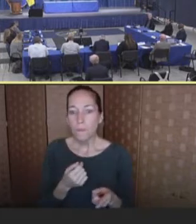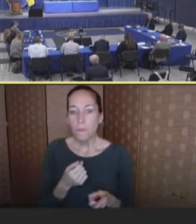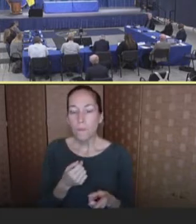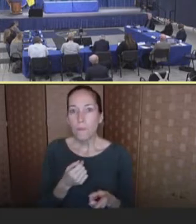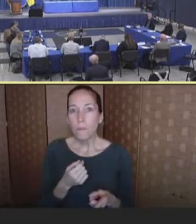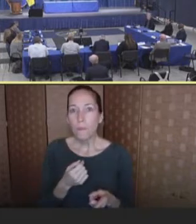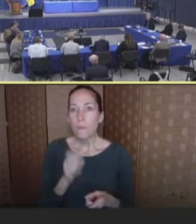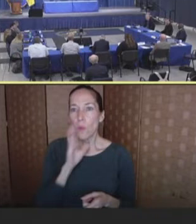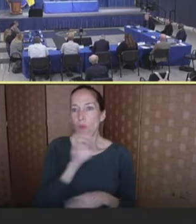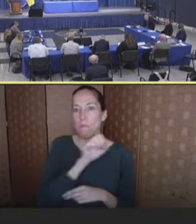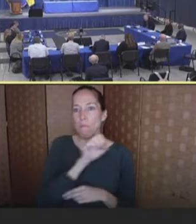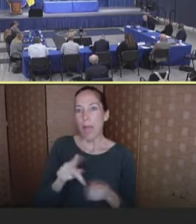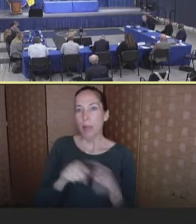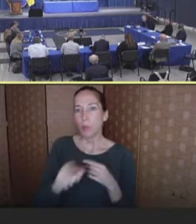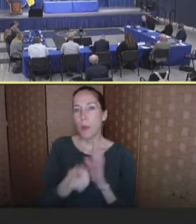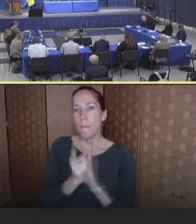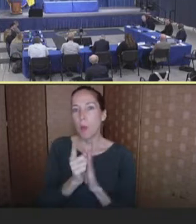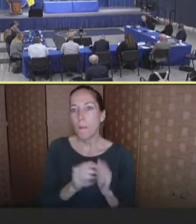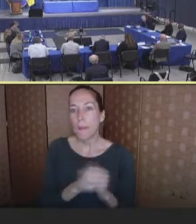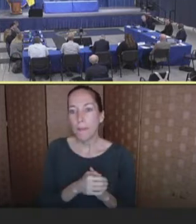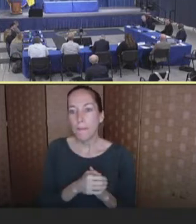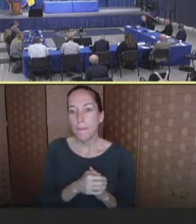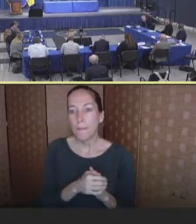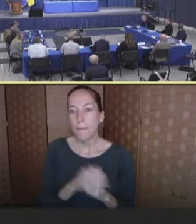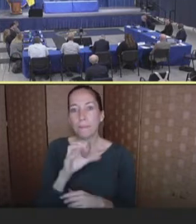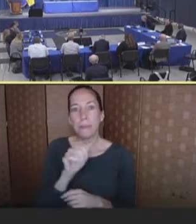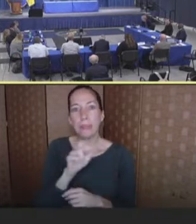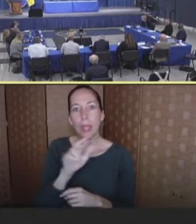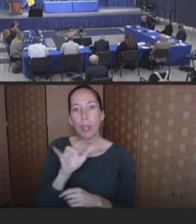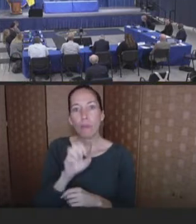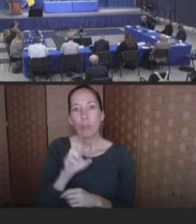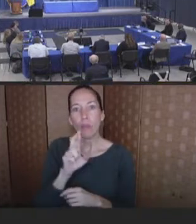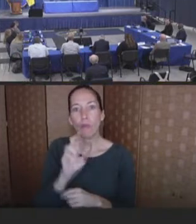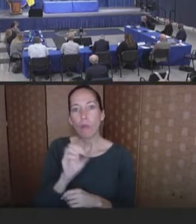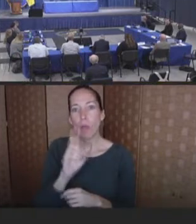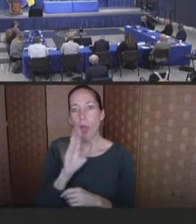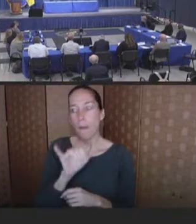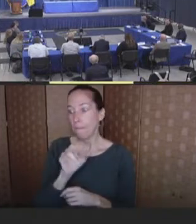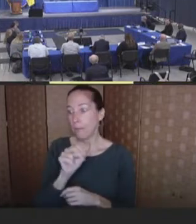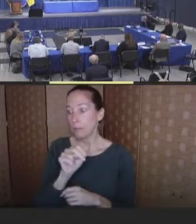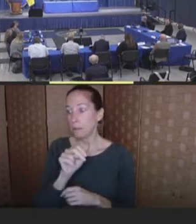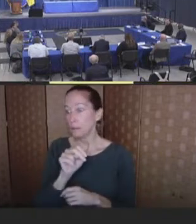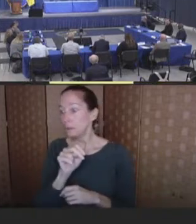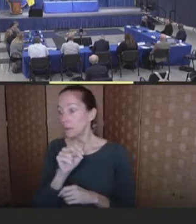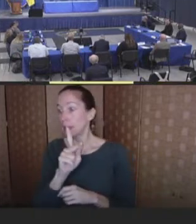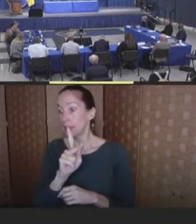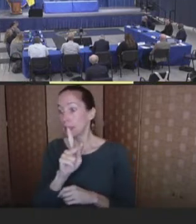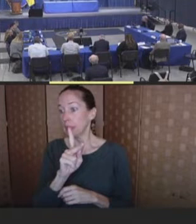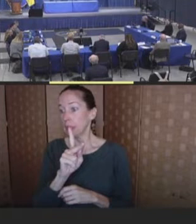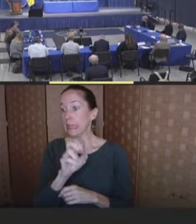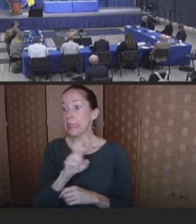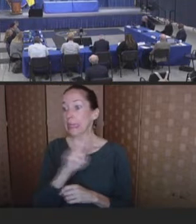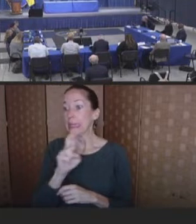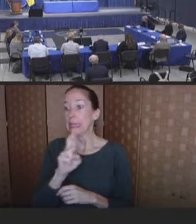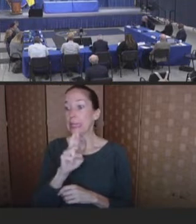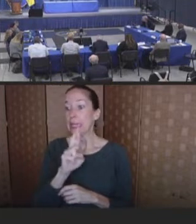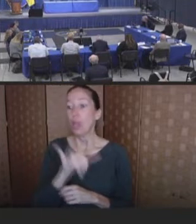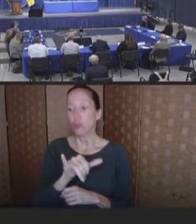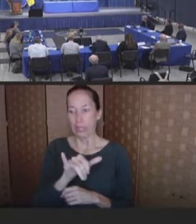in just a moment. Carrie Robinson has her hand up. Jeffrey Duchin: Is it working now? Robert Hopkins: Oh, there you go, Jeff. Please, go ahead. Jeffrey Duchin: Great.